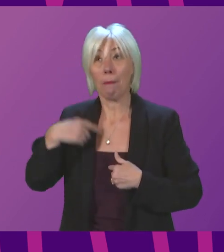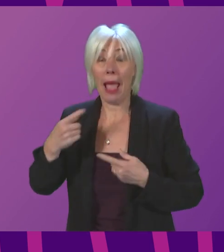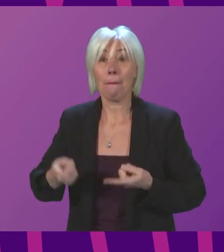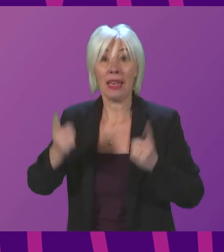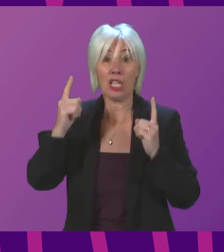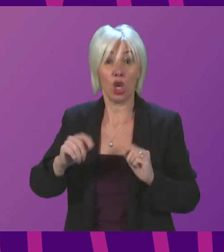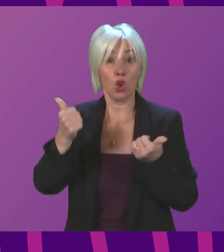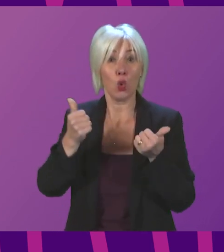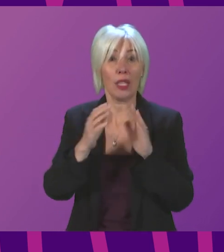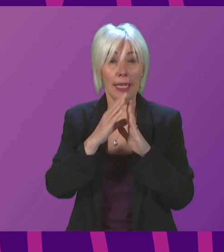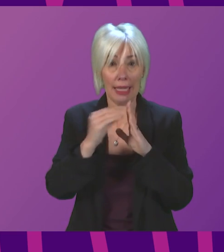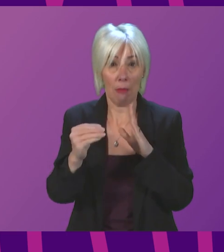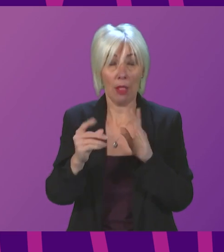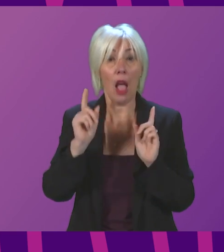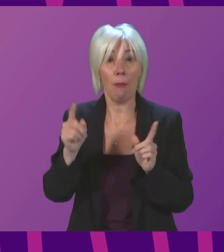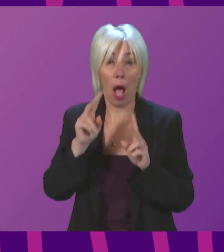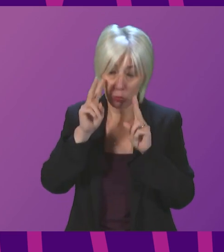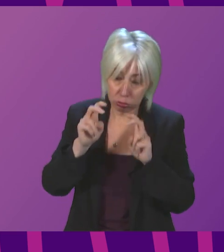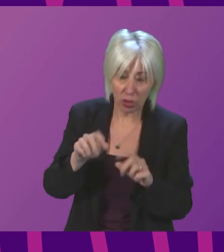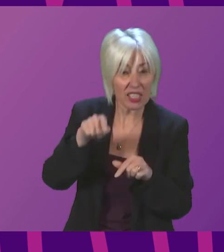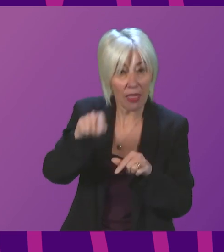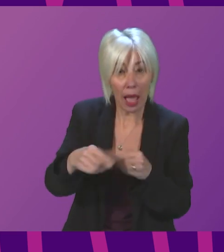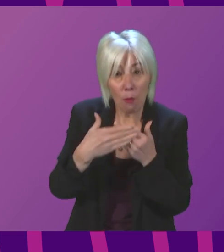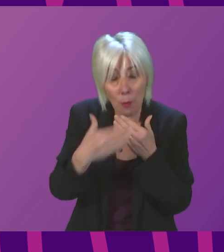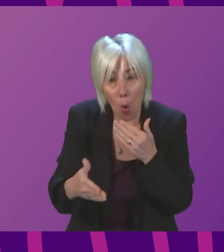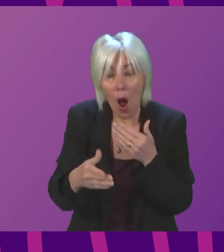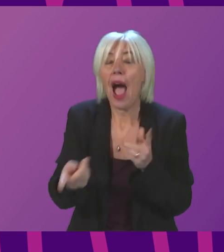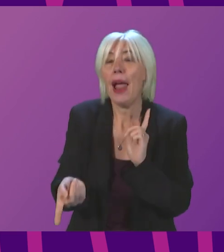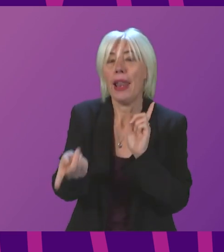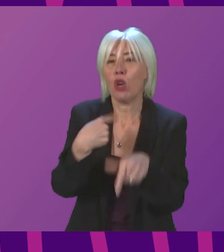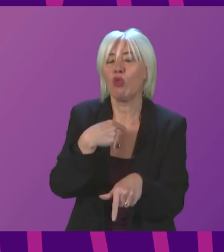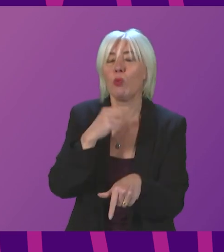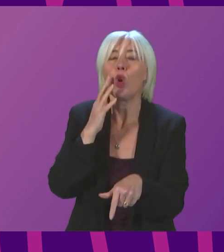happy to look into the particular circumstances and respond in more detail when I have had the opportunity to do so.